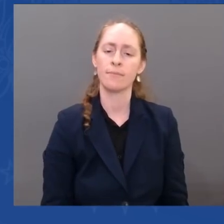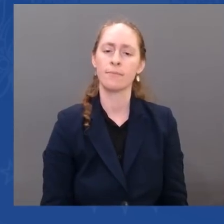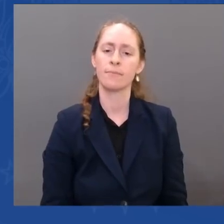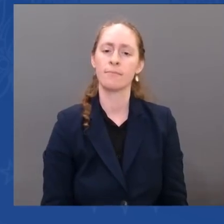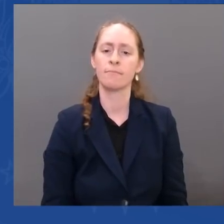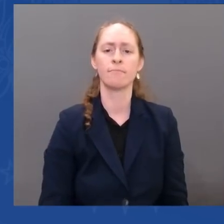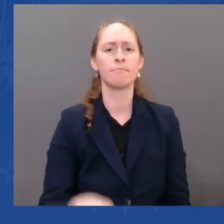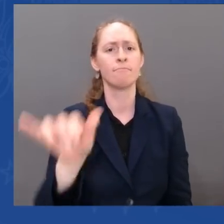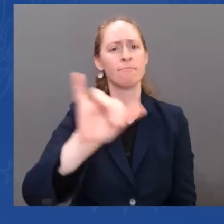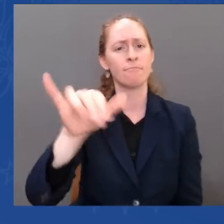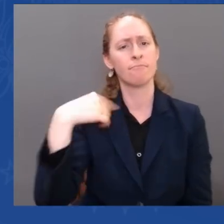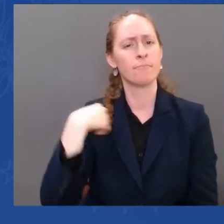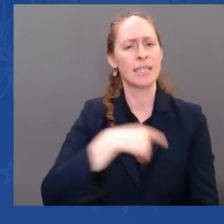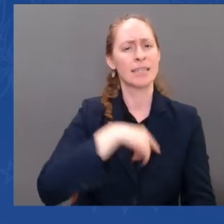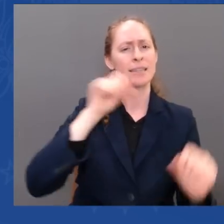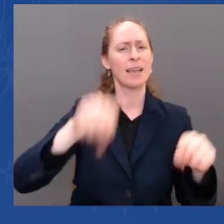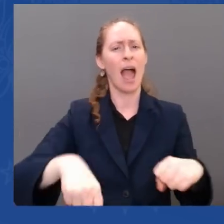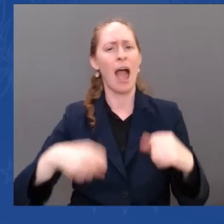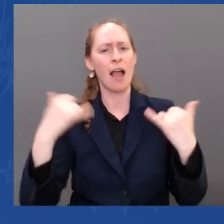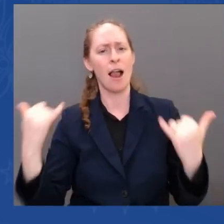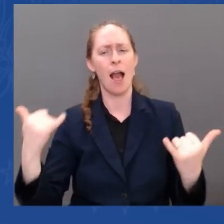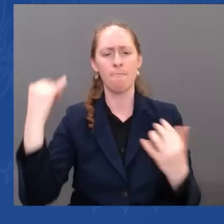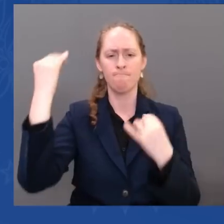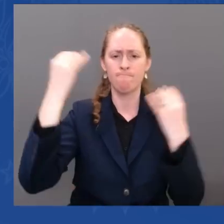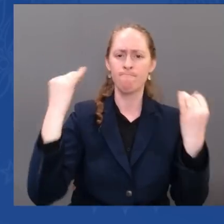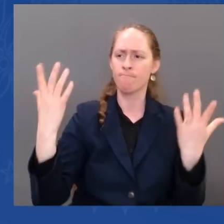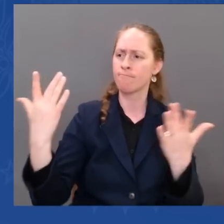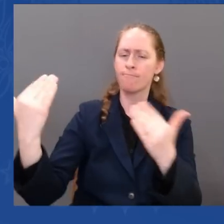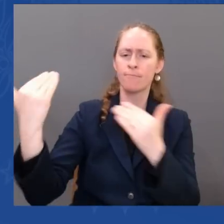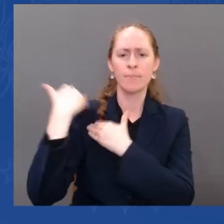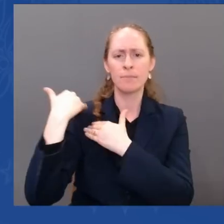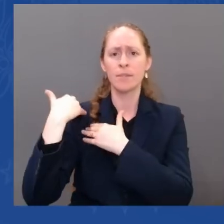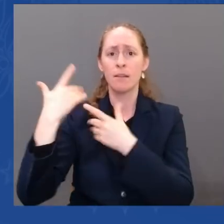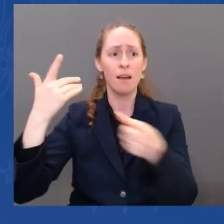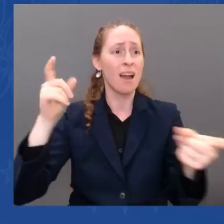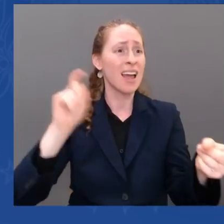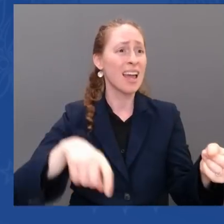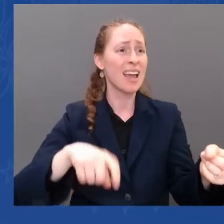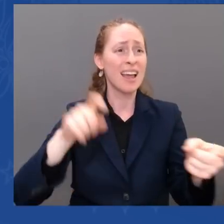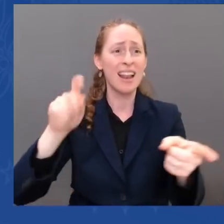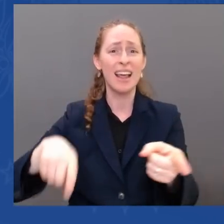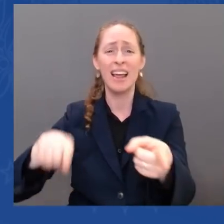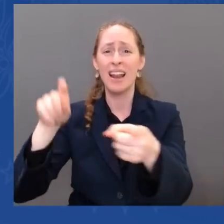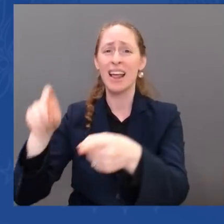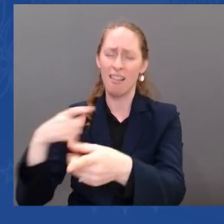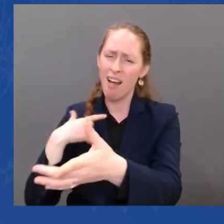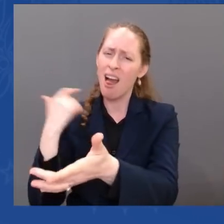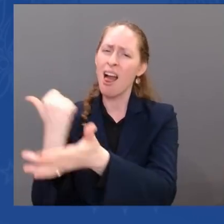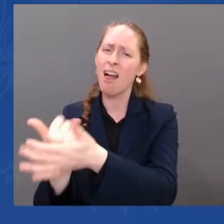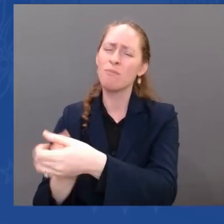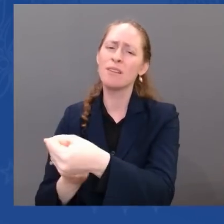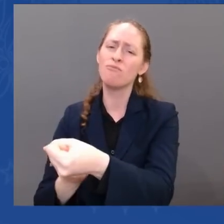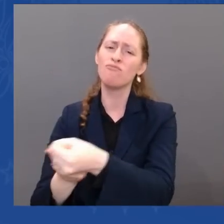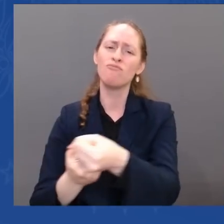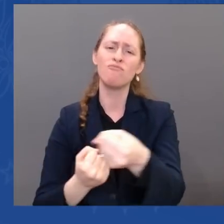Mr. President, I really mean it when I say that the relationship between Greece and the United States is today at an all-time high.